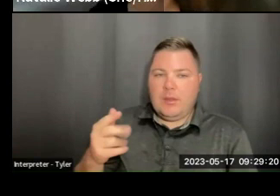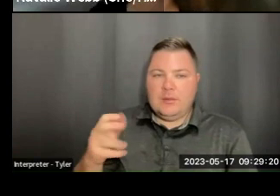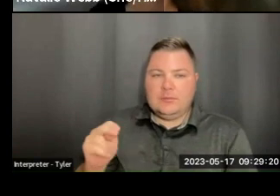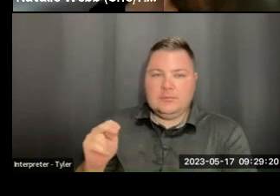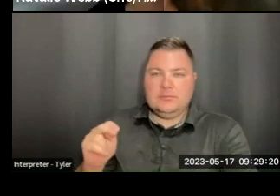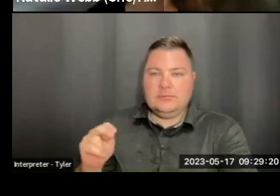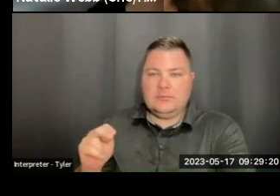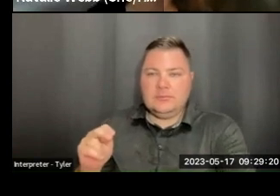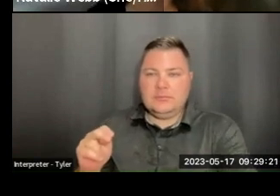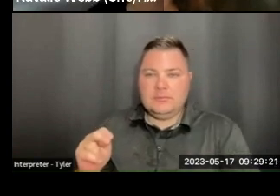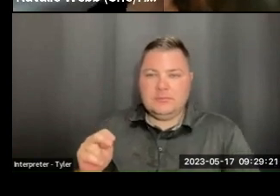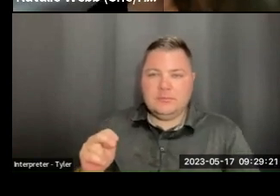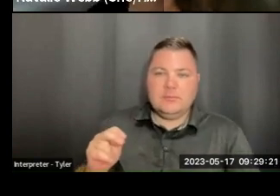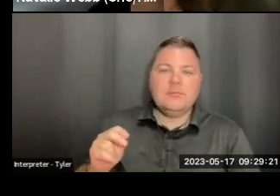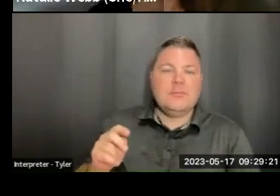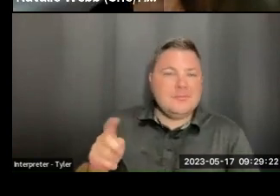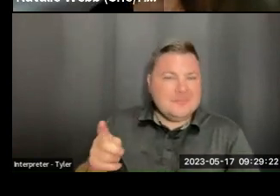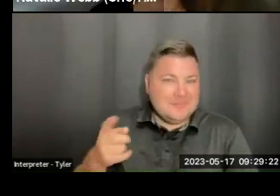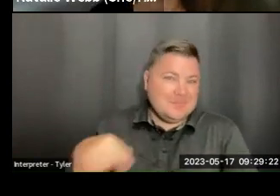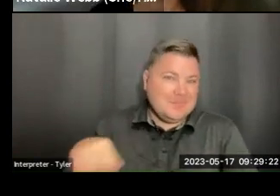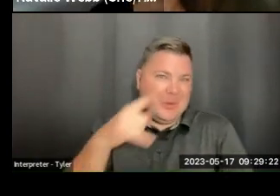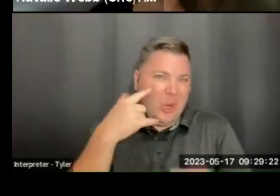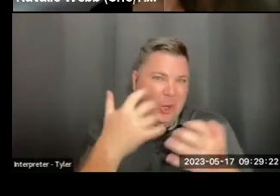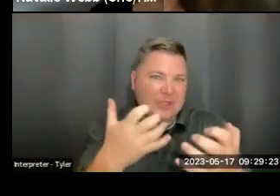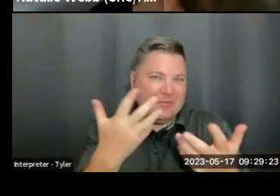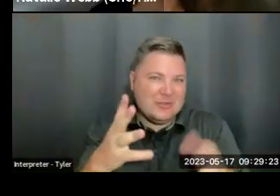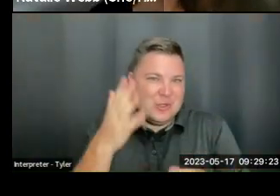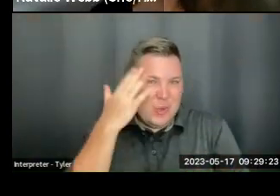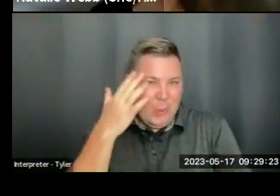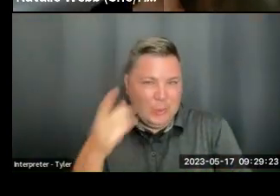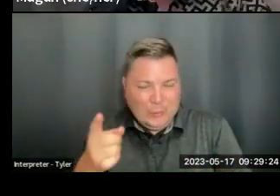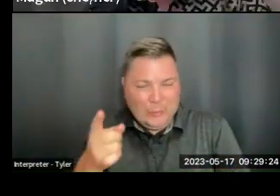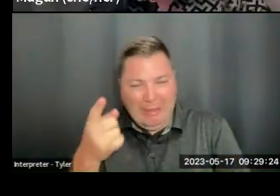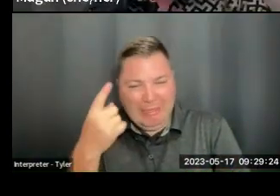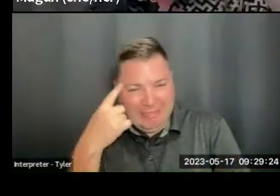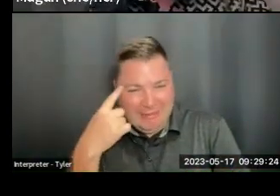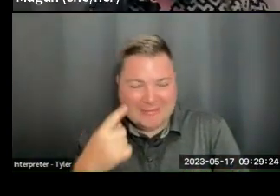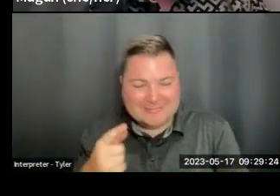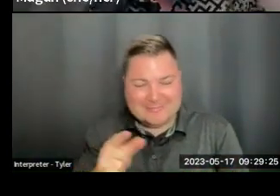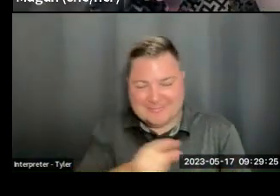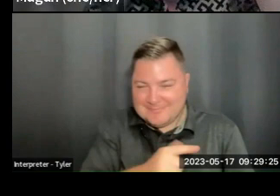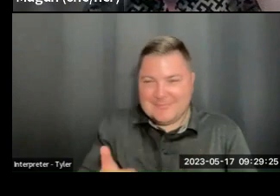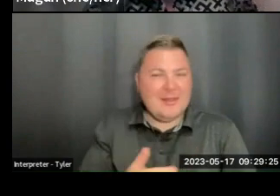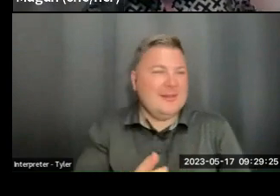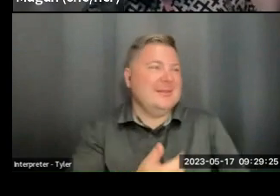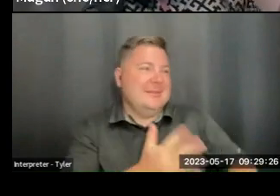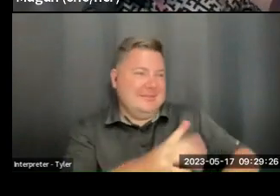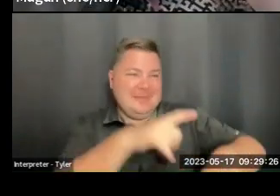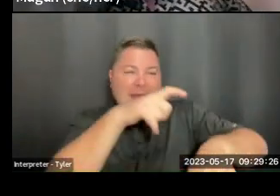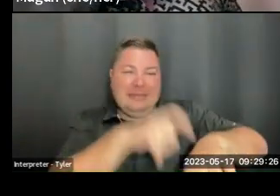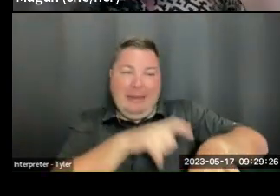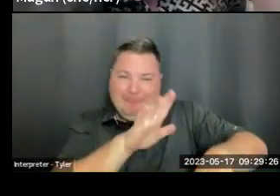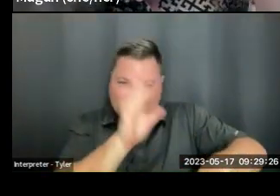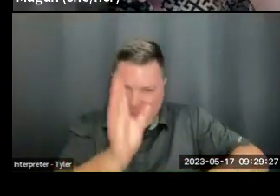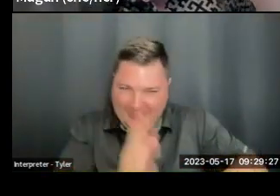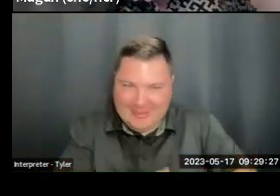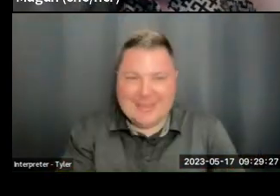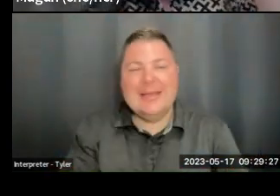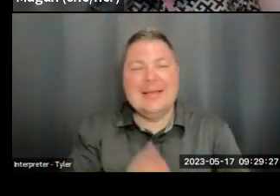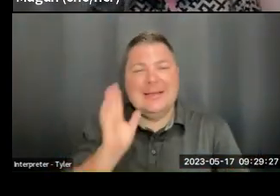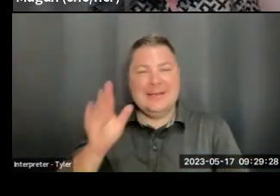description. Magan, I'll turn it over to you.